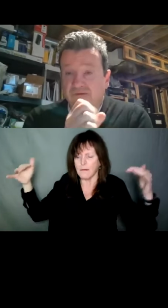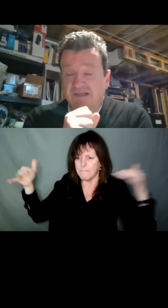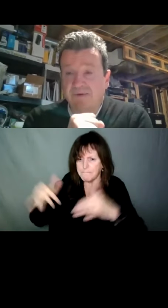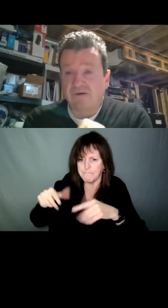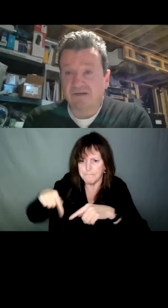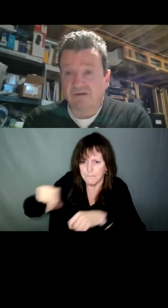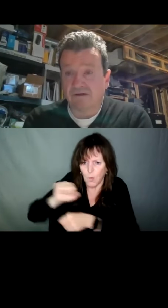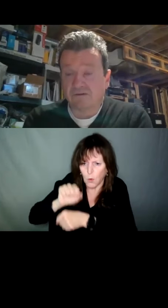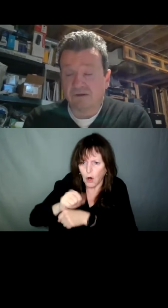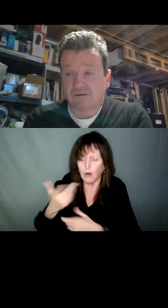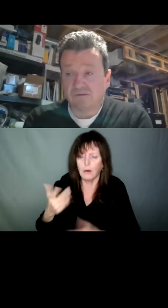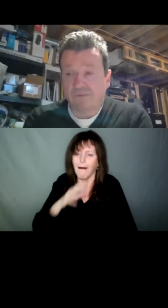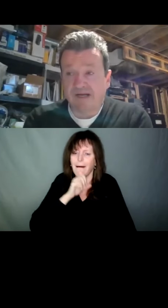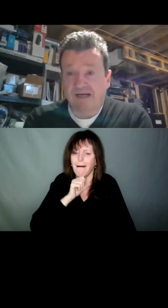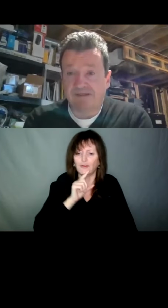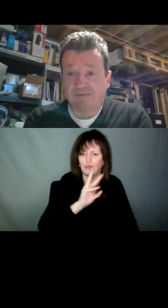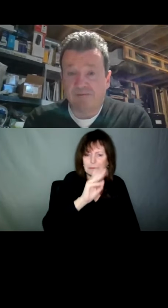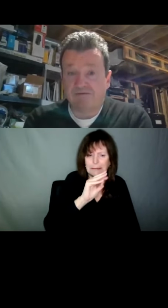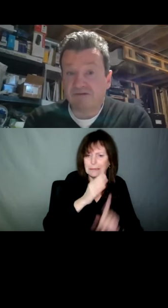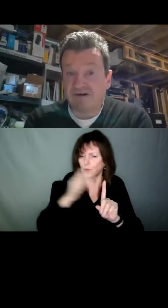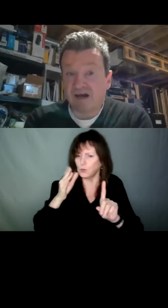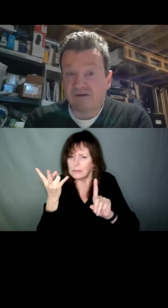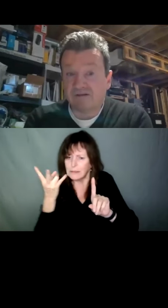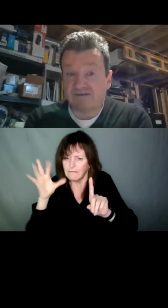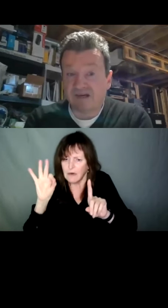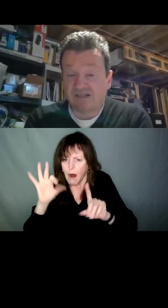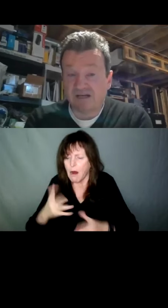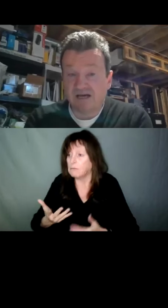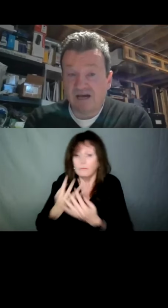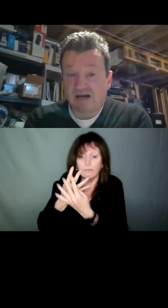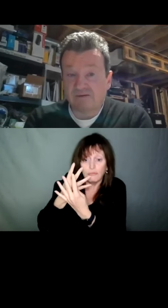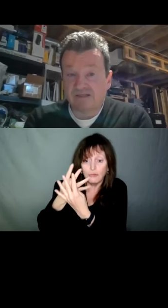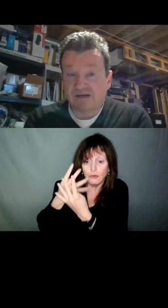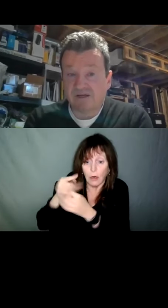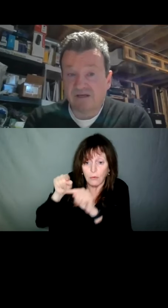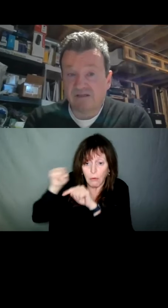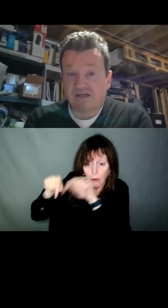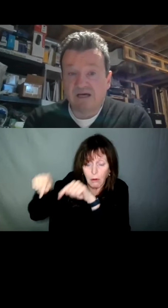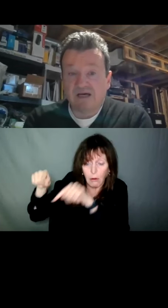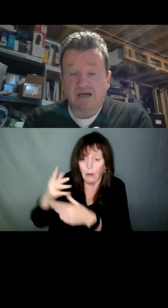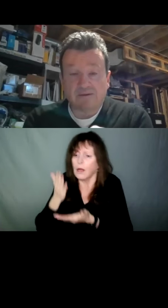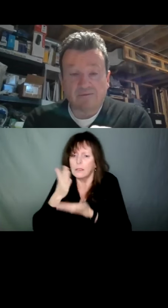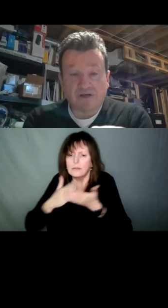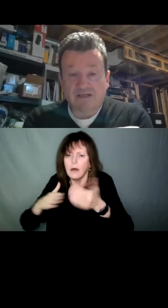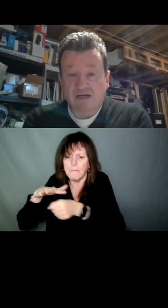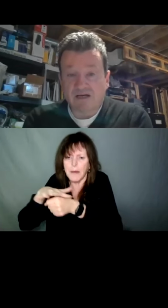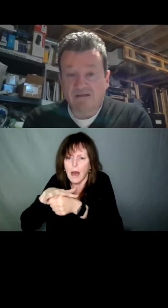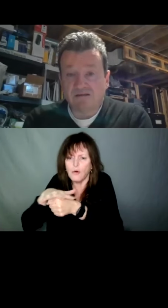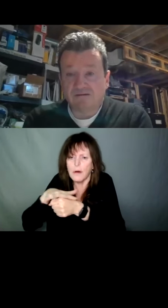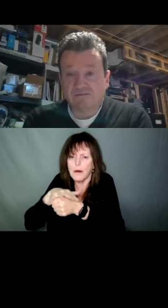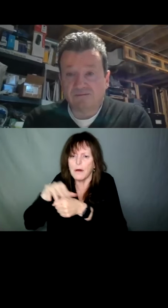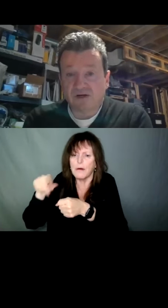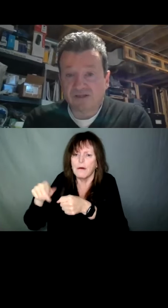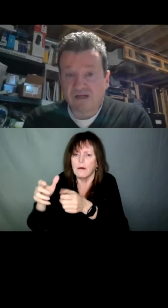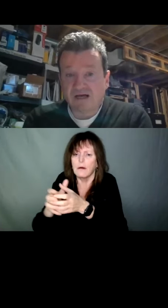correctional facilities , migrant worker housing, people 60 to 79